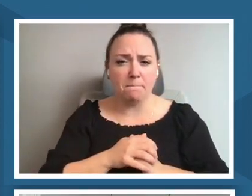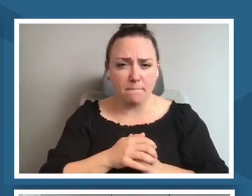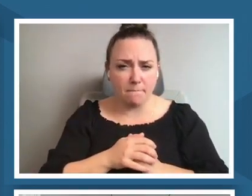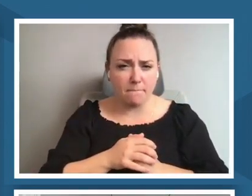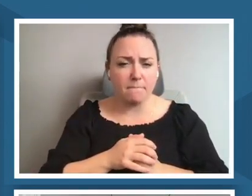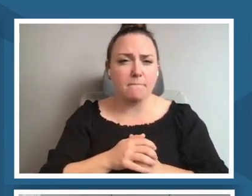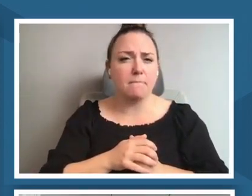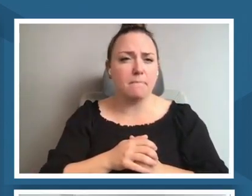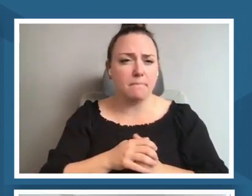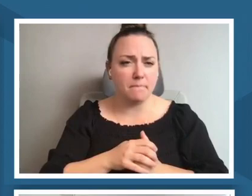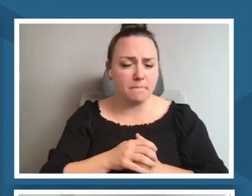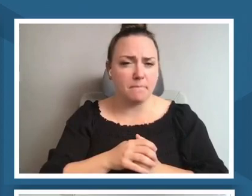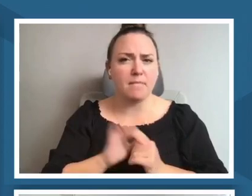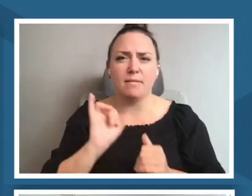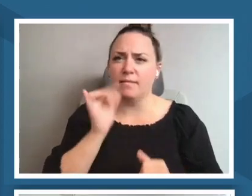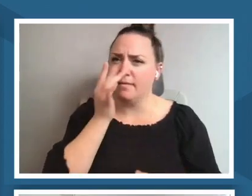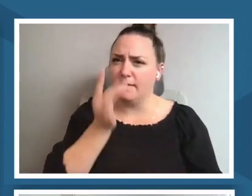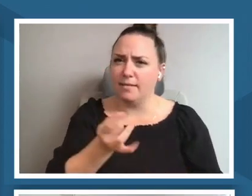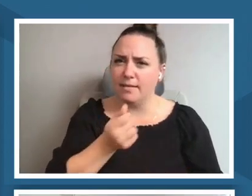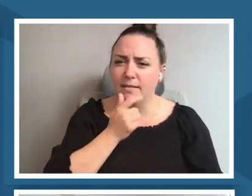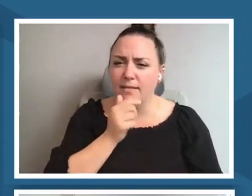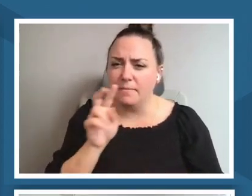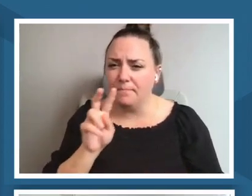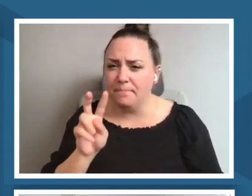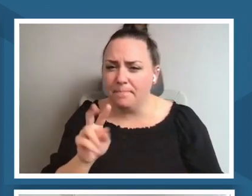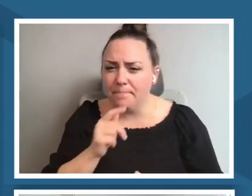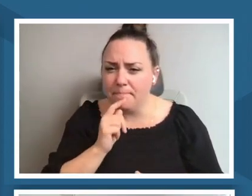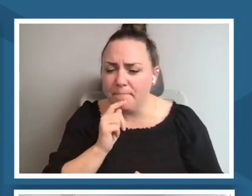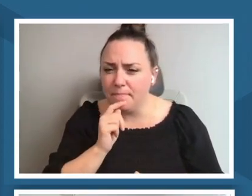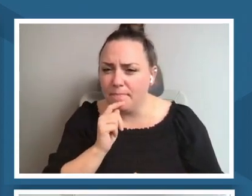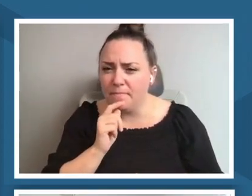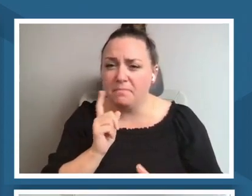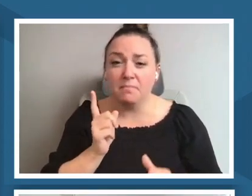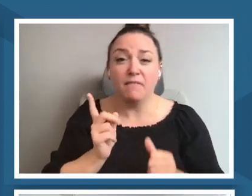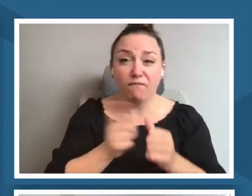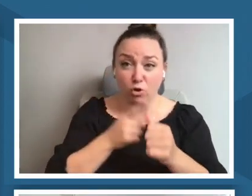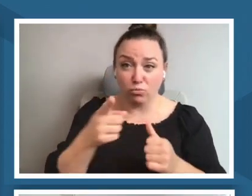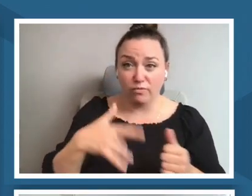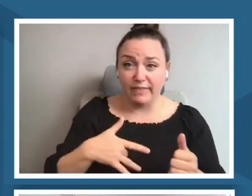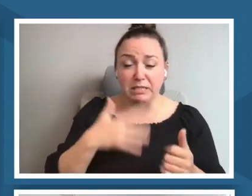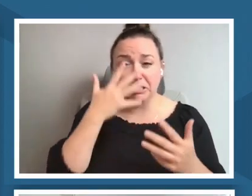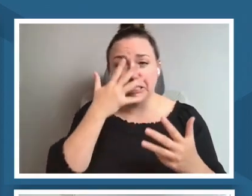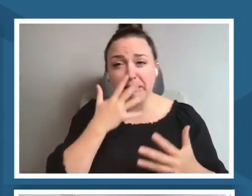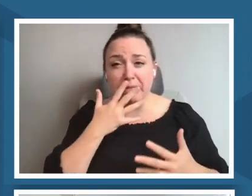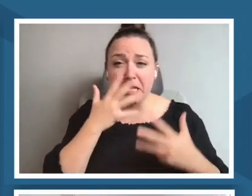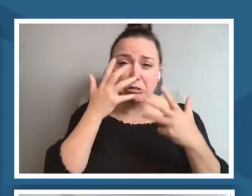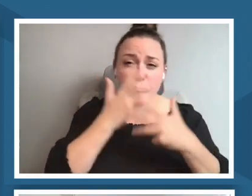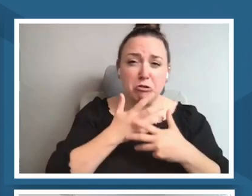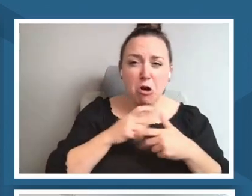oh interesting at first it was sad and dark